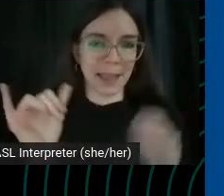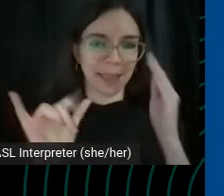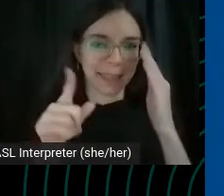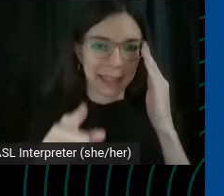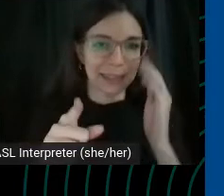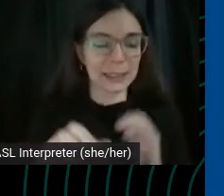subscribe.